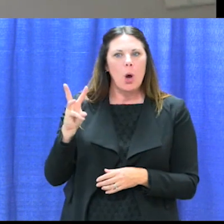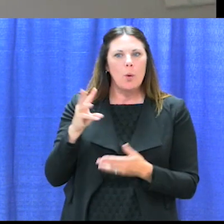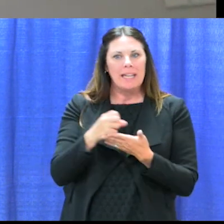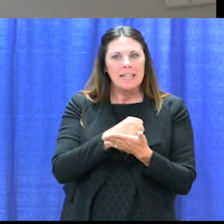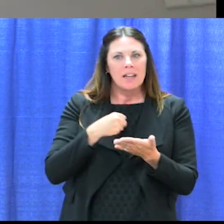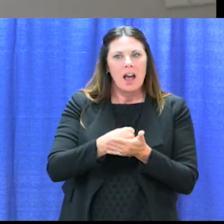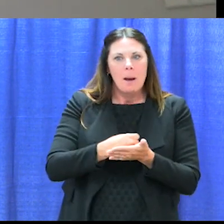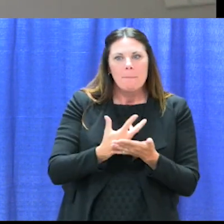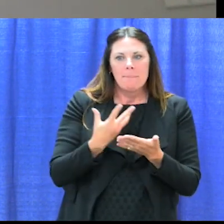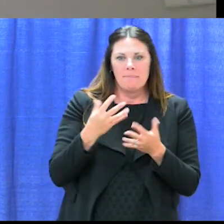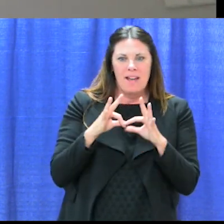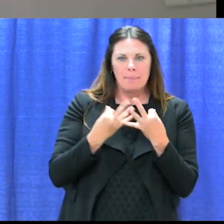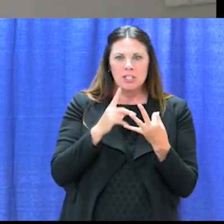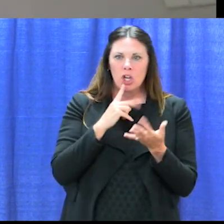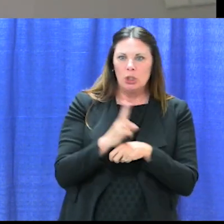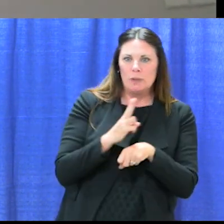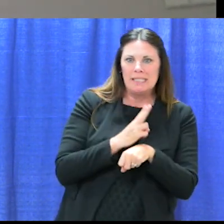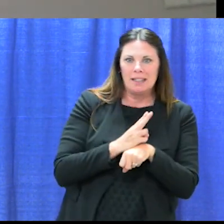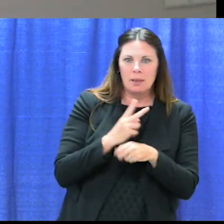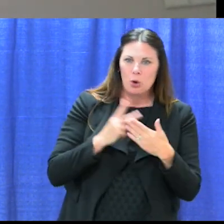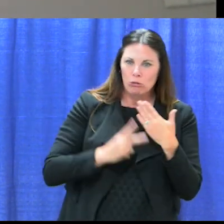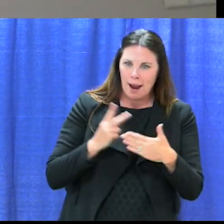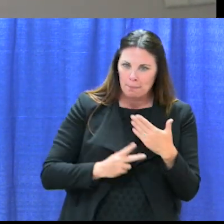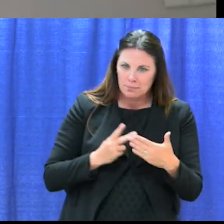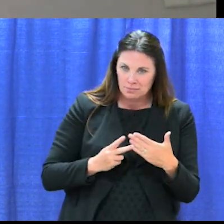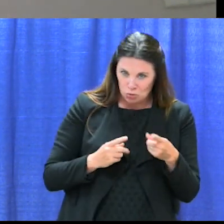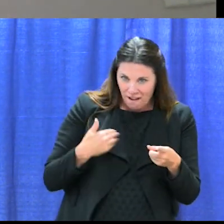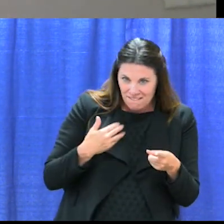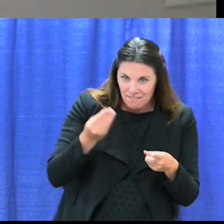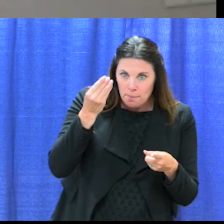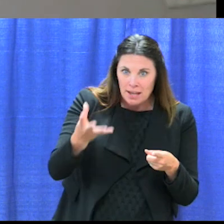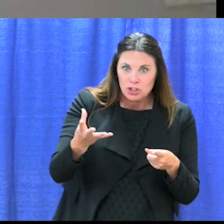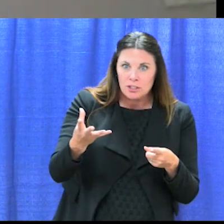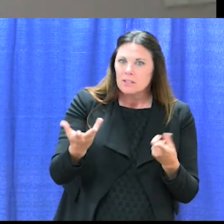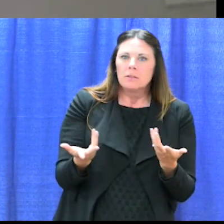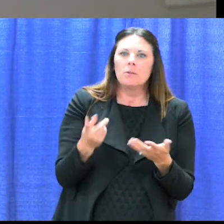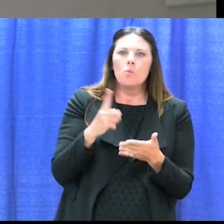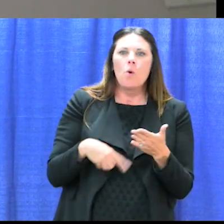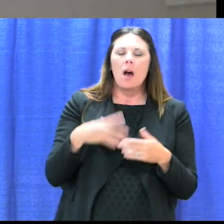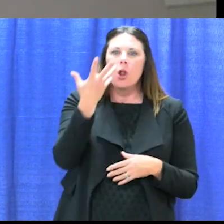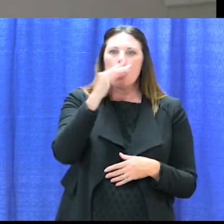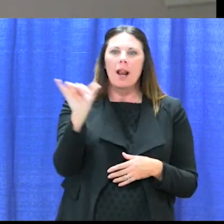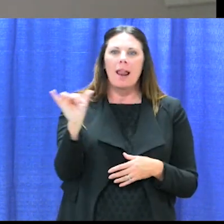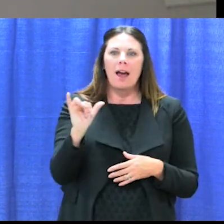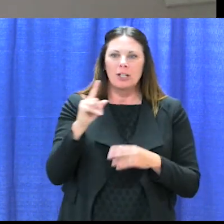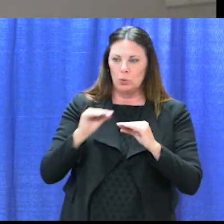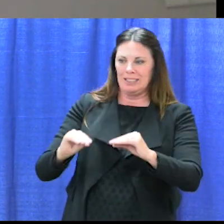How are they accessing those programs? What is the training look like for the students in those communities and the teachers in those